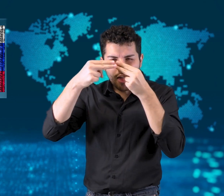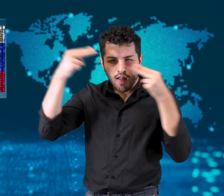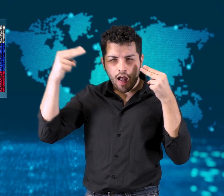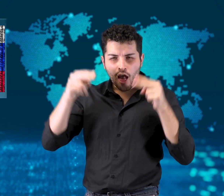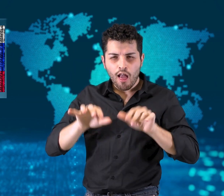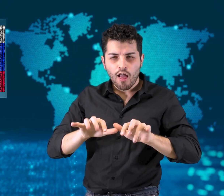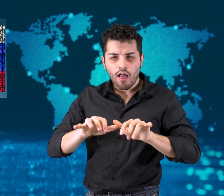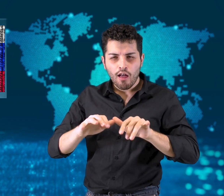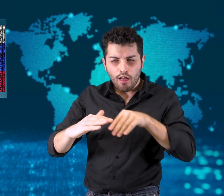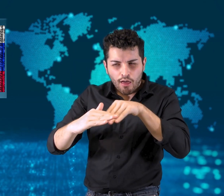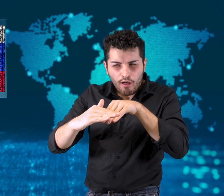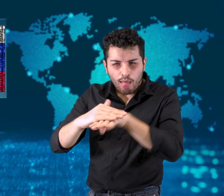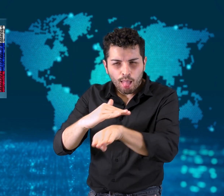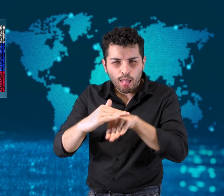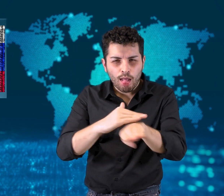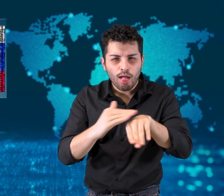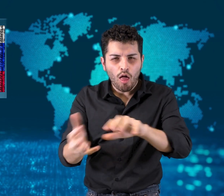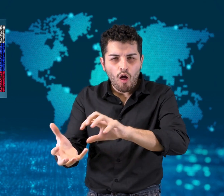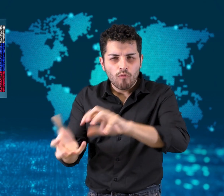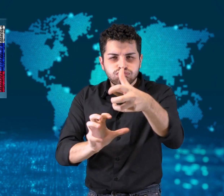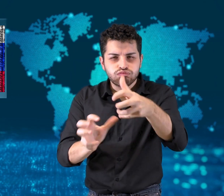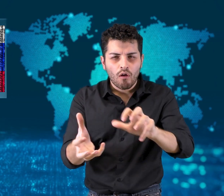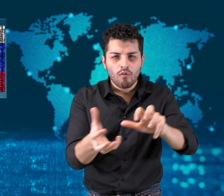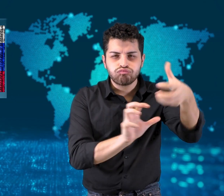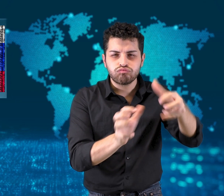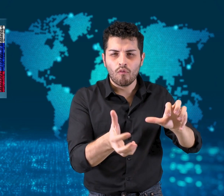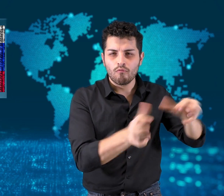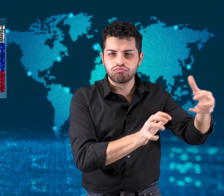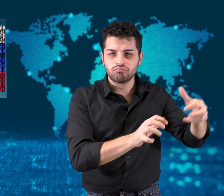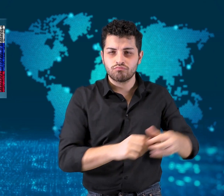with conducting cyberattacks.